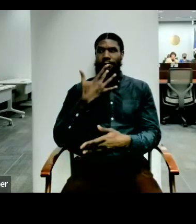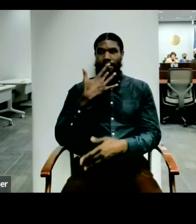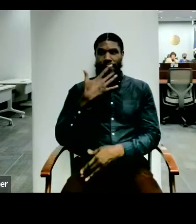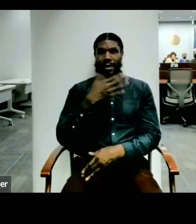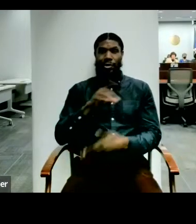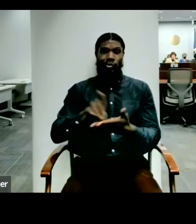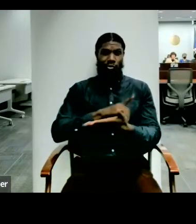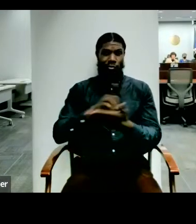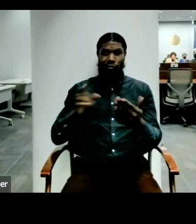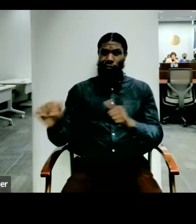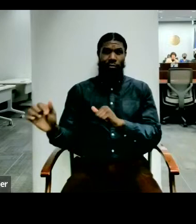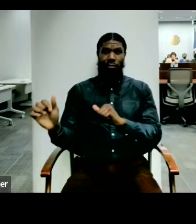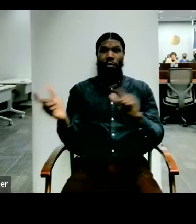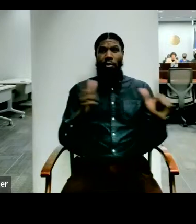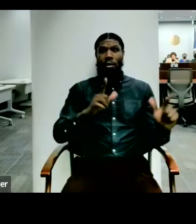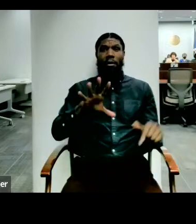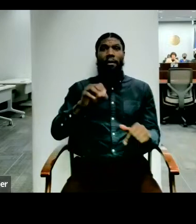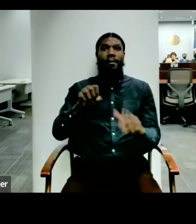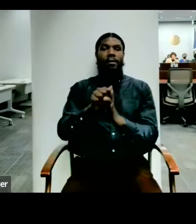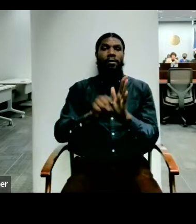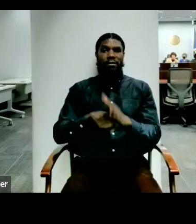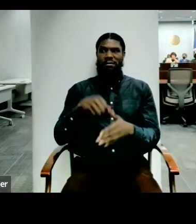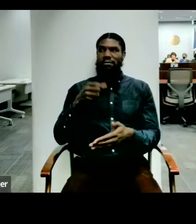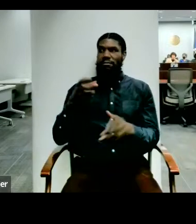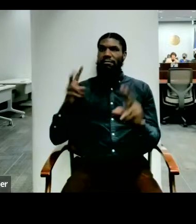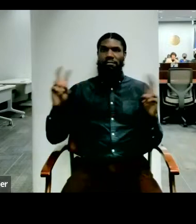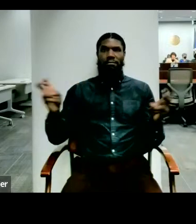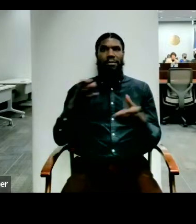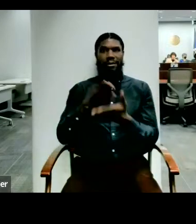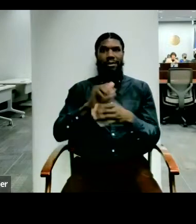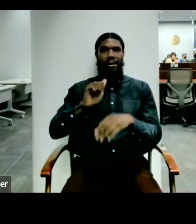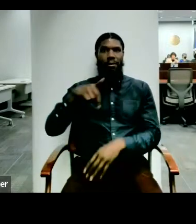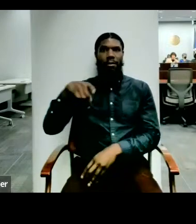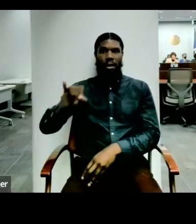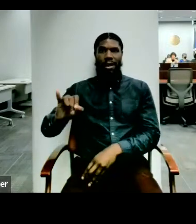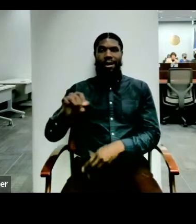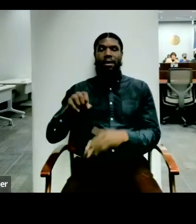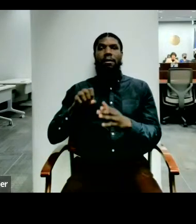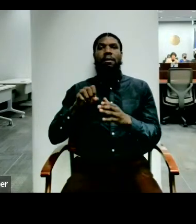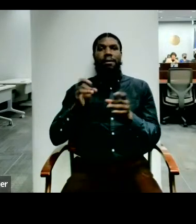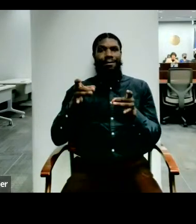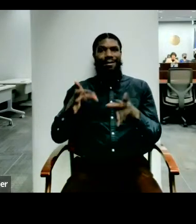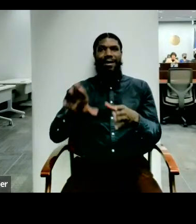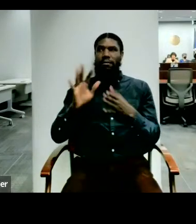50 states, making stop AAPI hate the leading aggregator of anti-Asian hate ins dents.